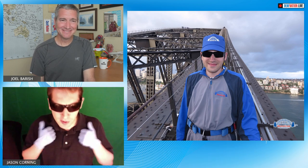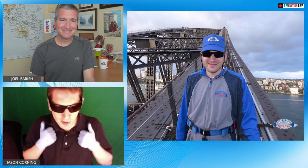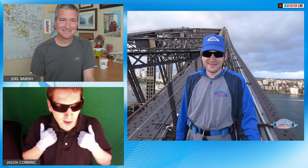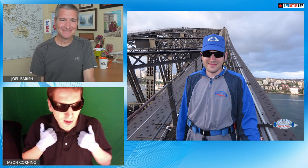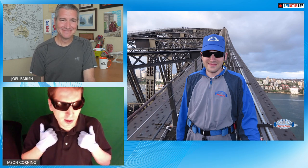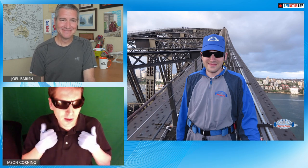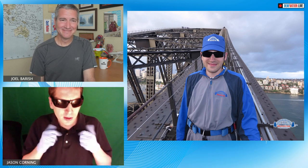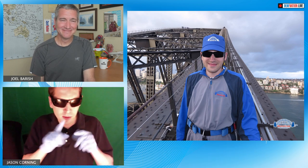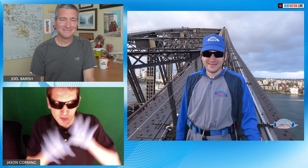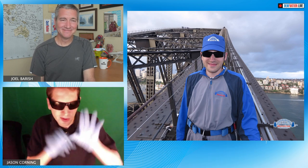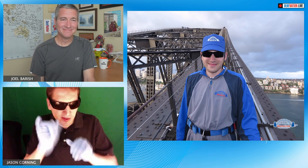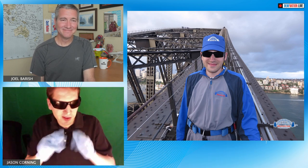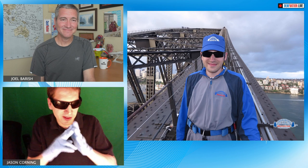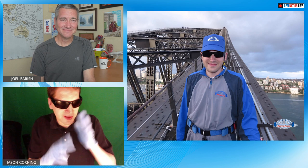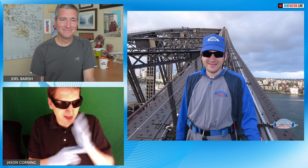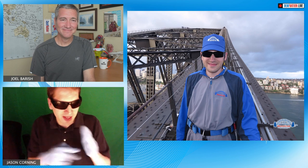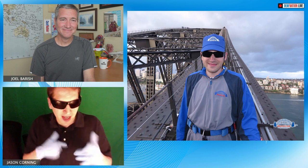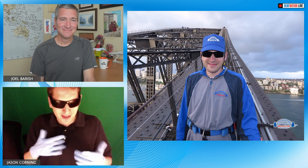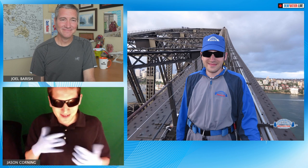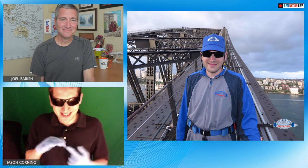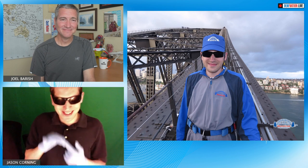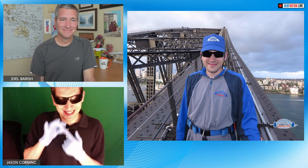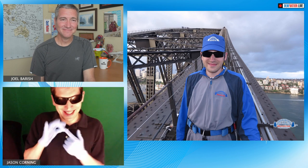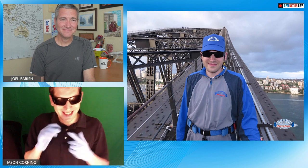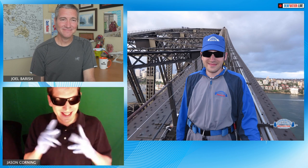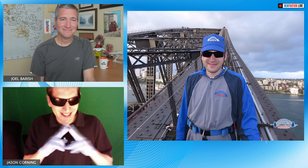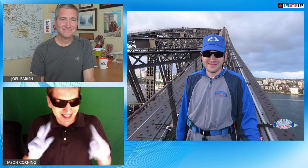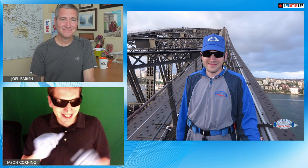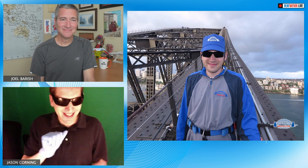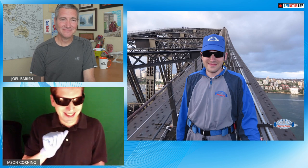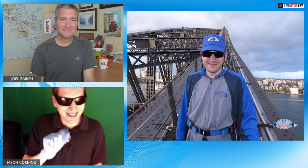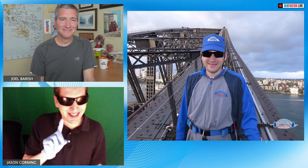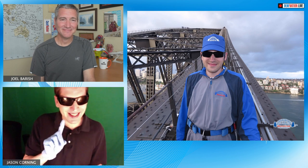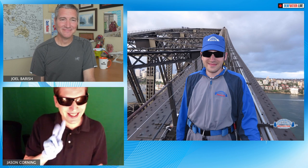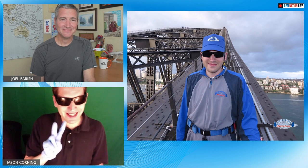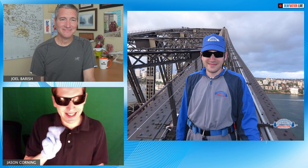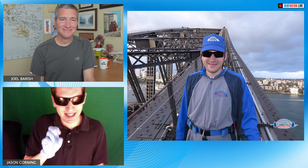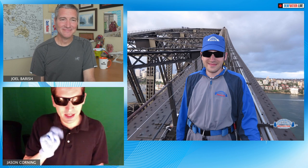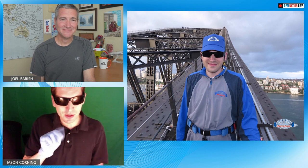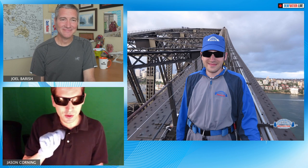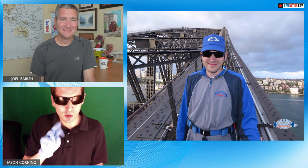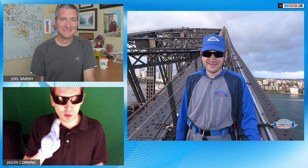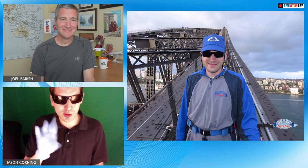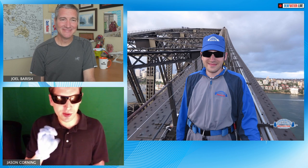it is special and very adventurous.